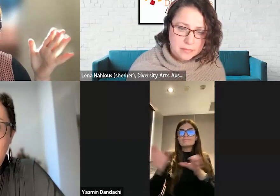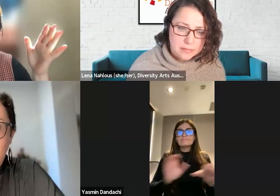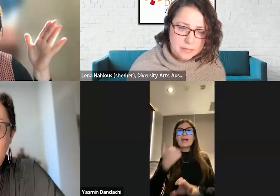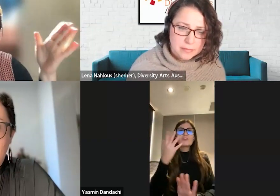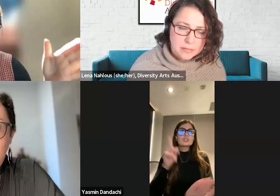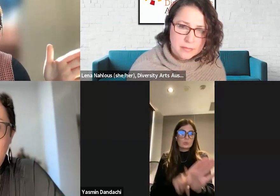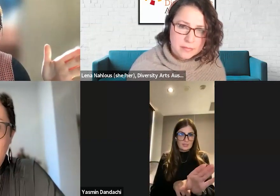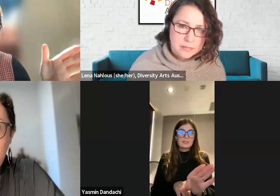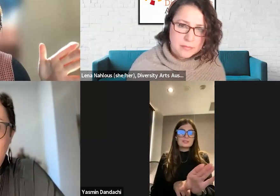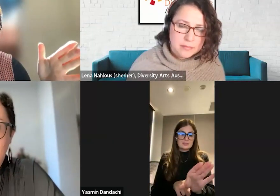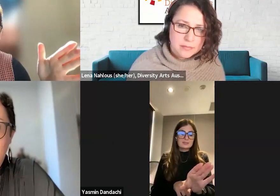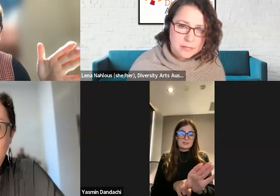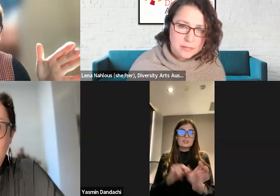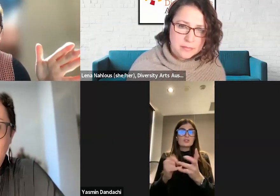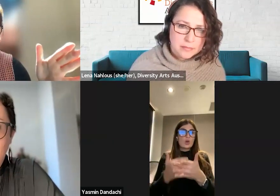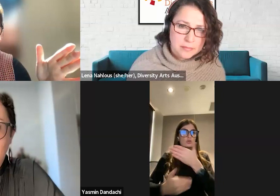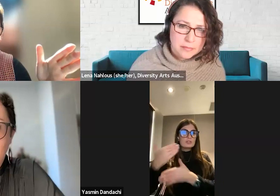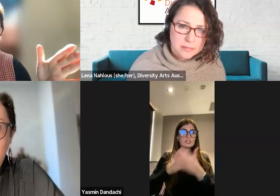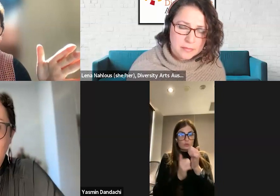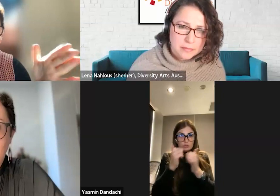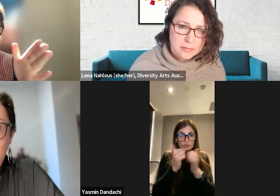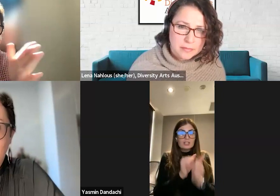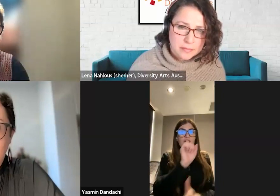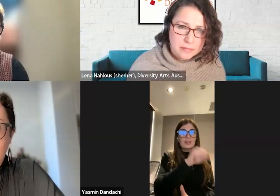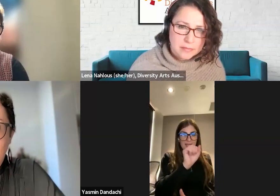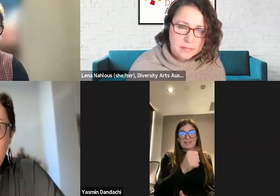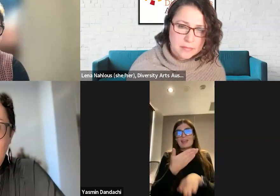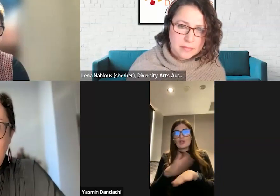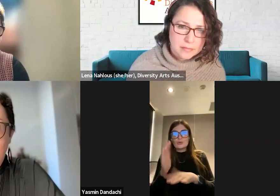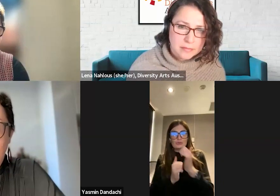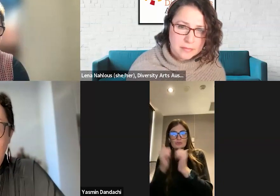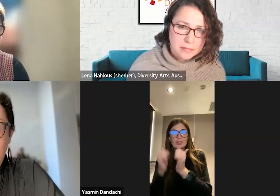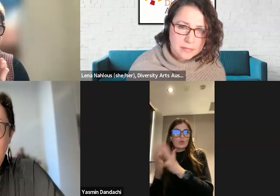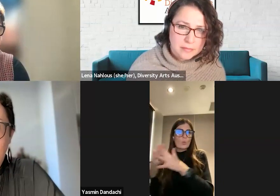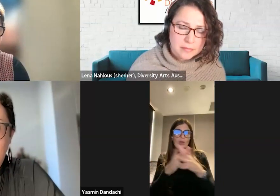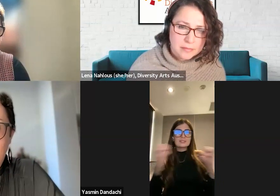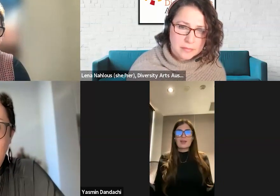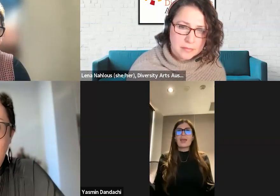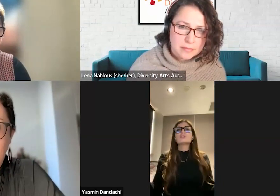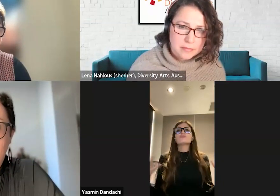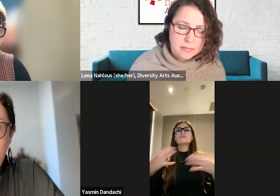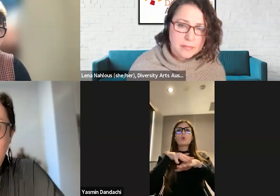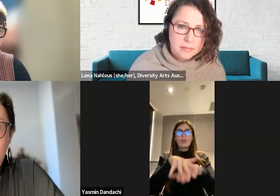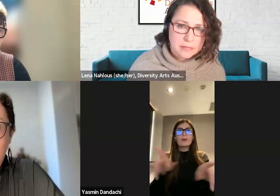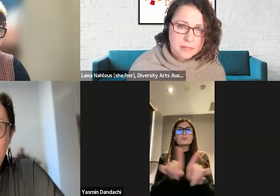And so they've taken traditional structure and a Western structure and married them together, which works really well.